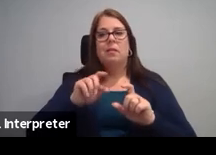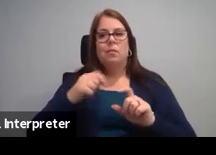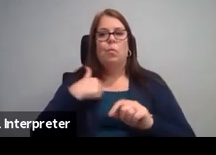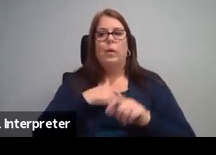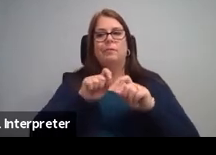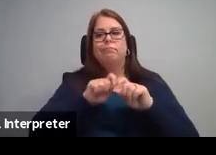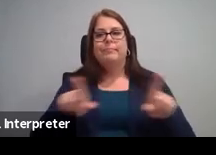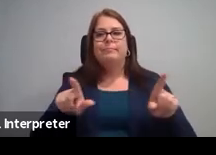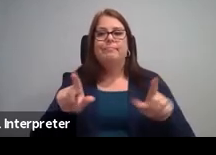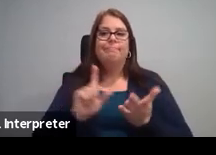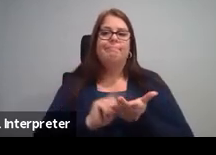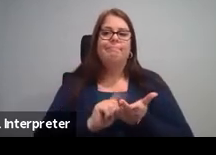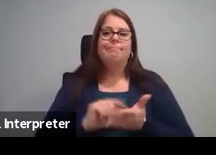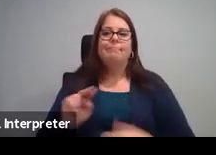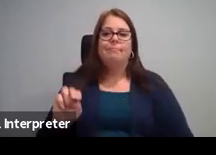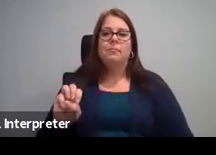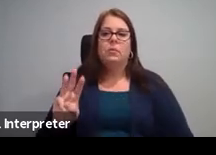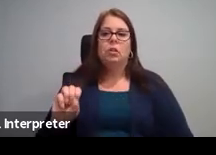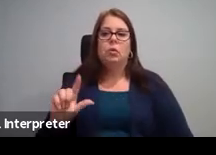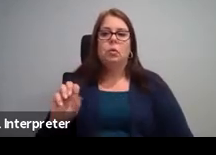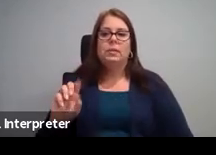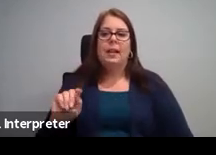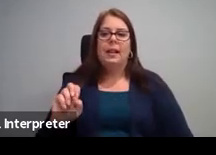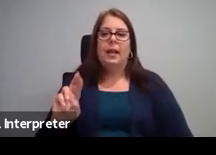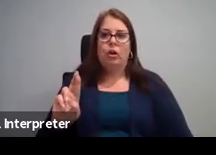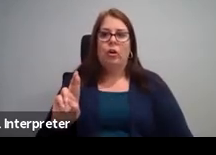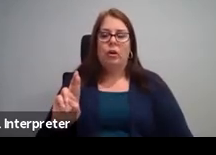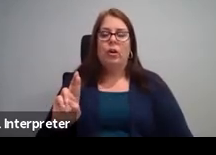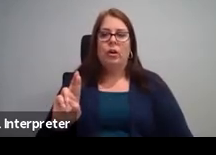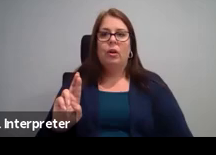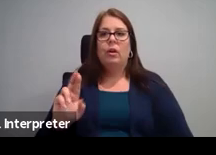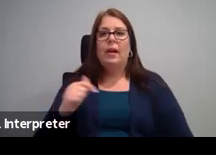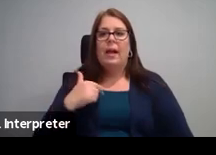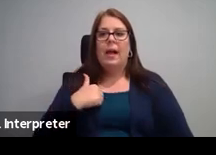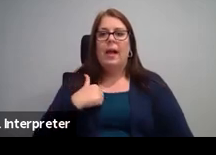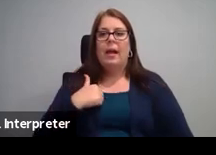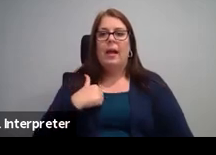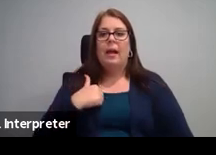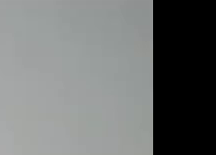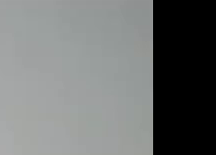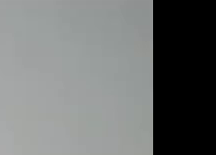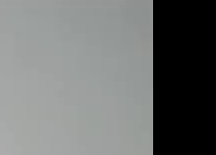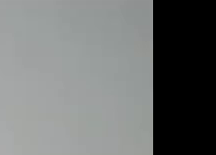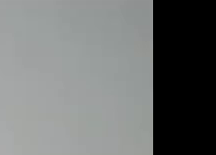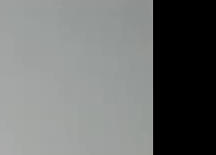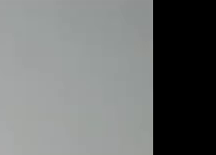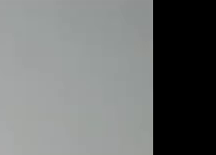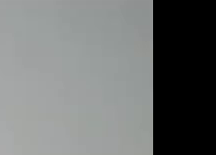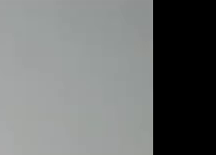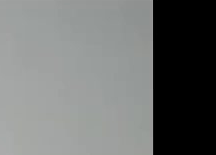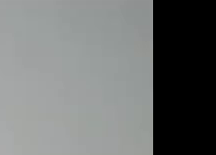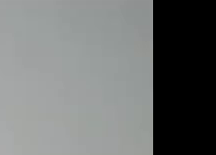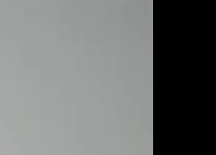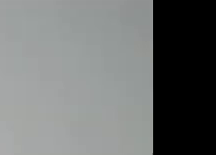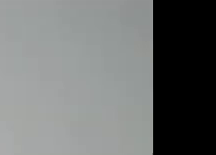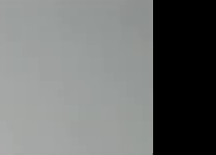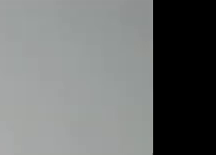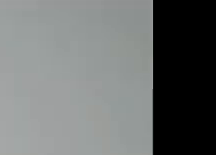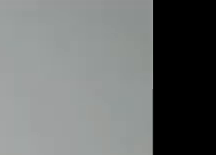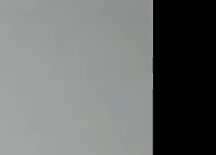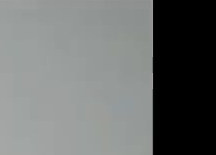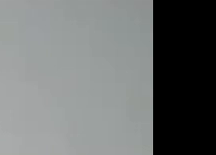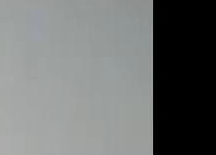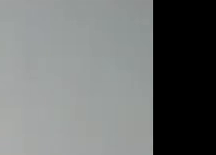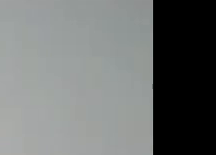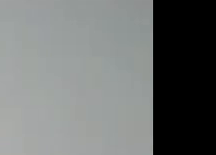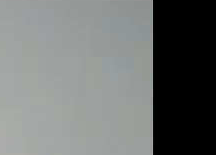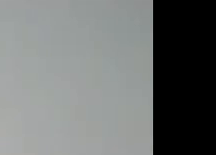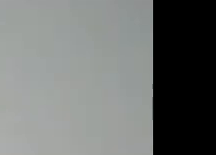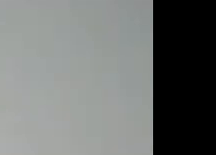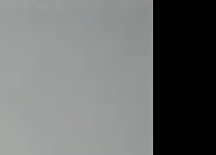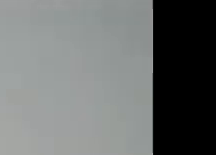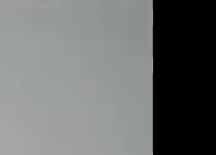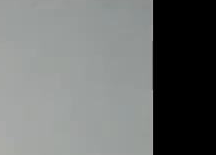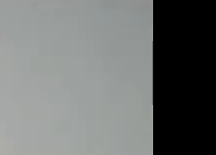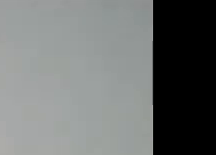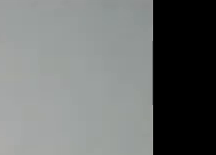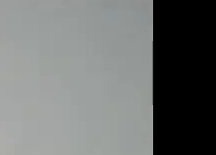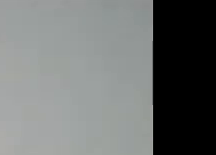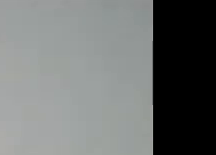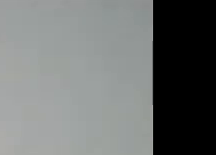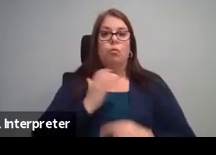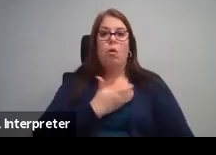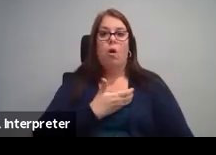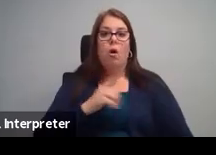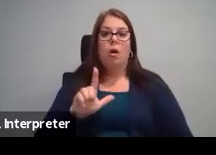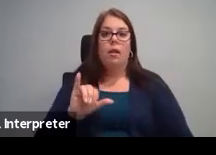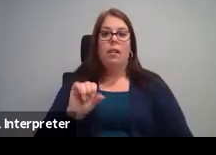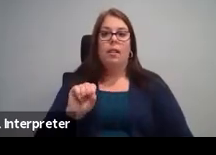Allison frenzel: The response that how to get that newsletter and you have to submit. Oh, it did not let me do that. Interesting. I can copy and paste. So it, you have to subscribe to our listserv to get that newsletter and so